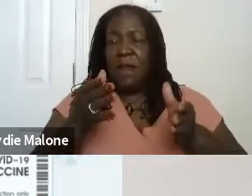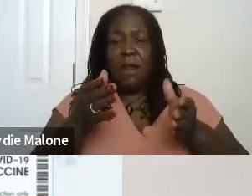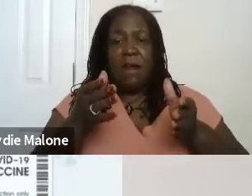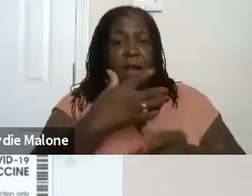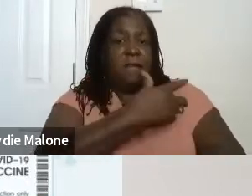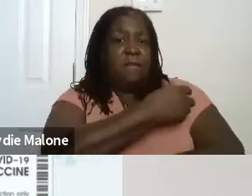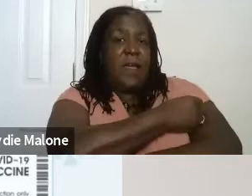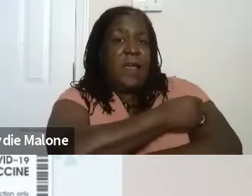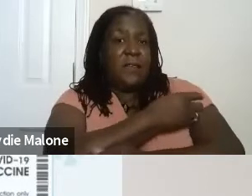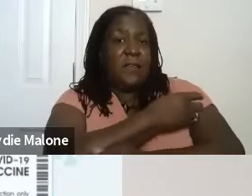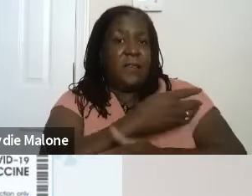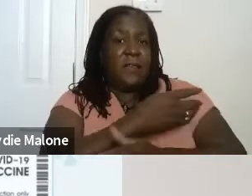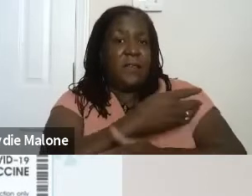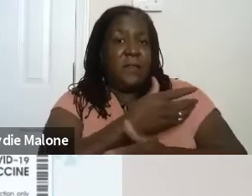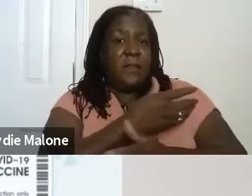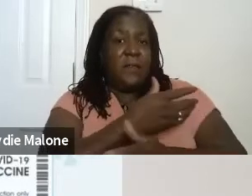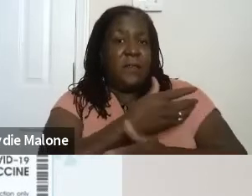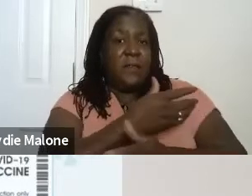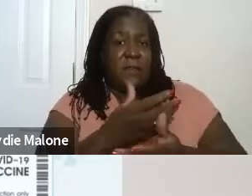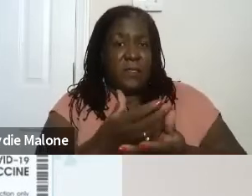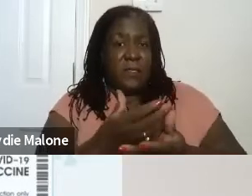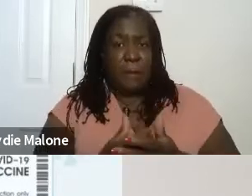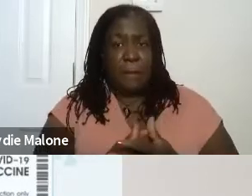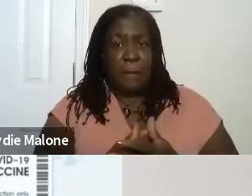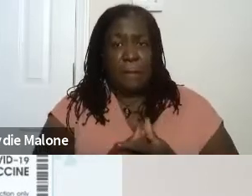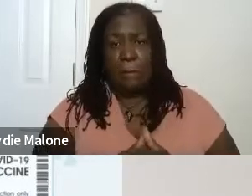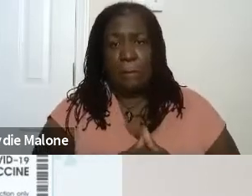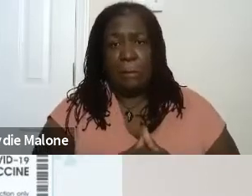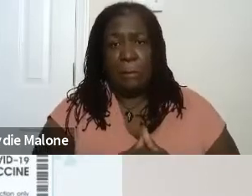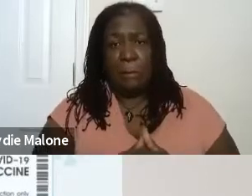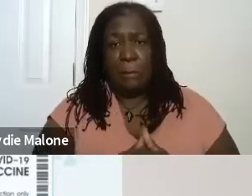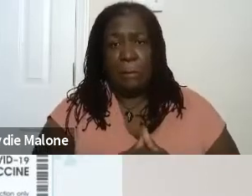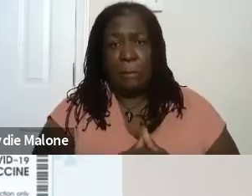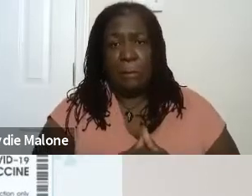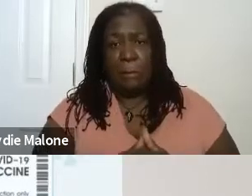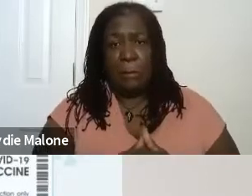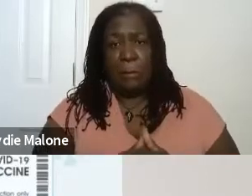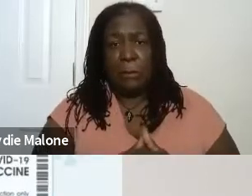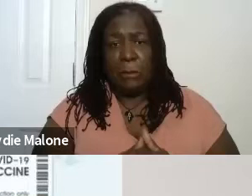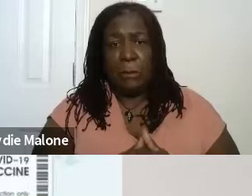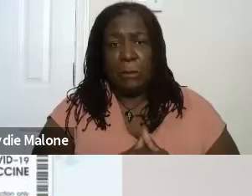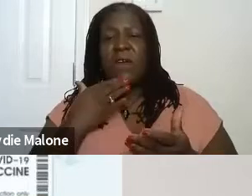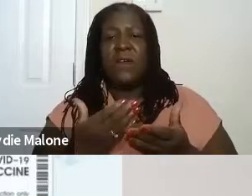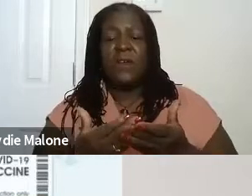the disease, they've had very reduced disease. Some of the people who have been sicker, despite